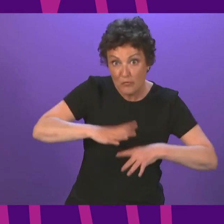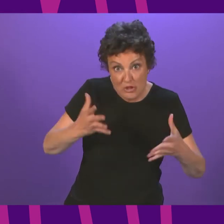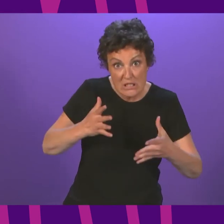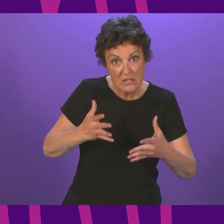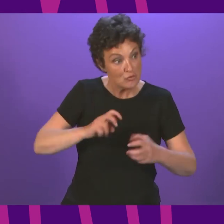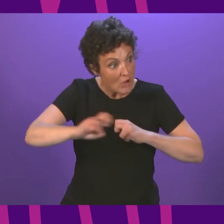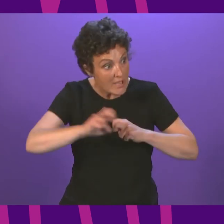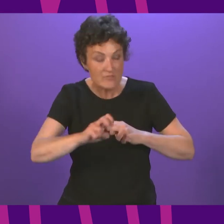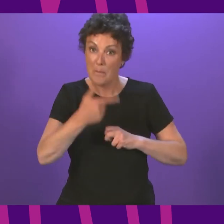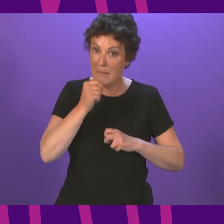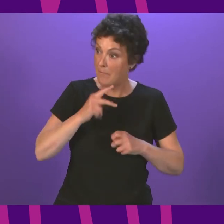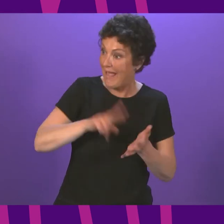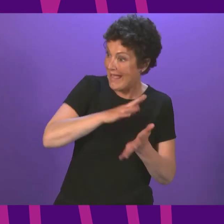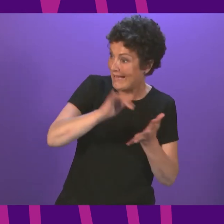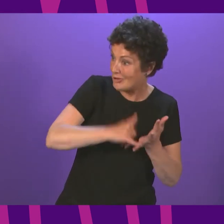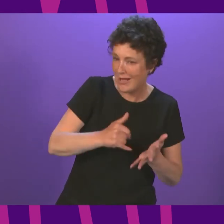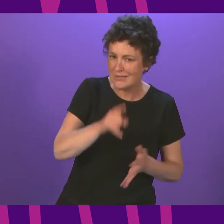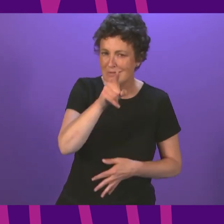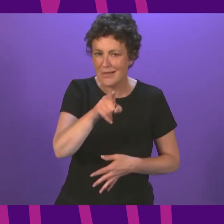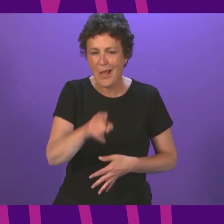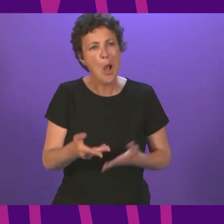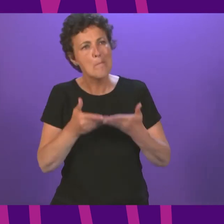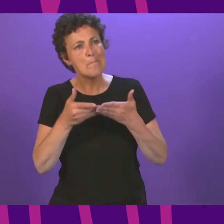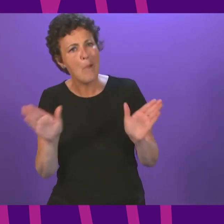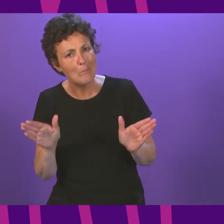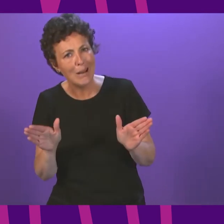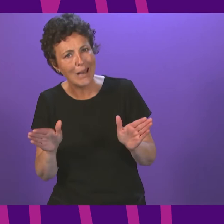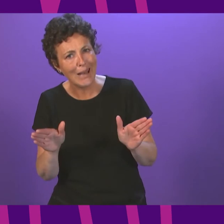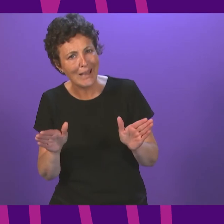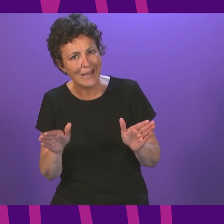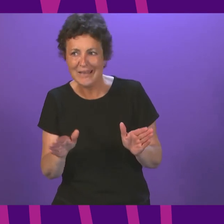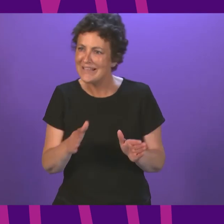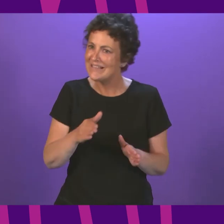the care and health services. Public sector good, but private sector not all bad—please